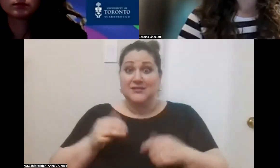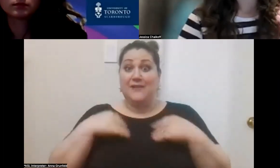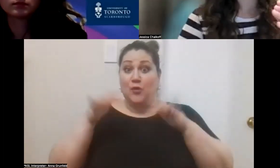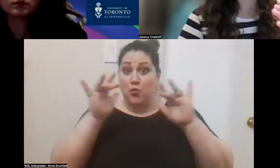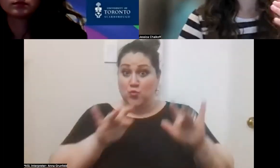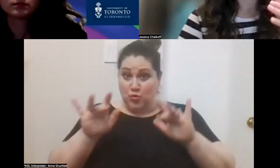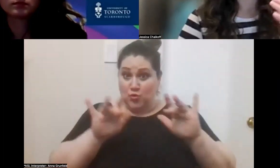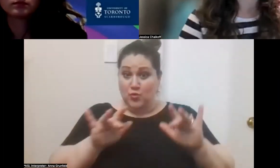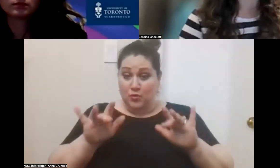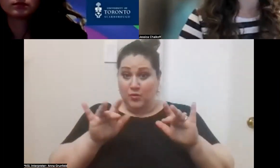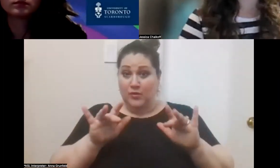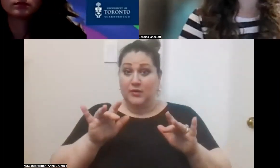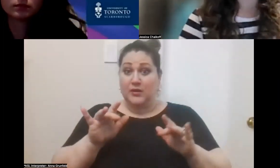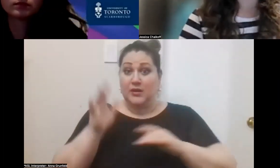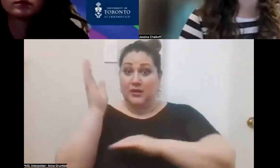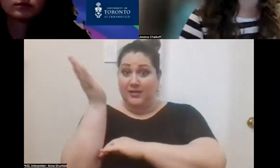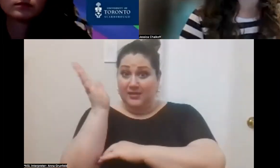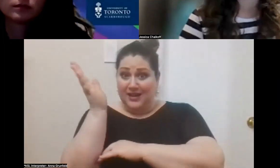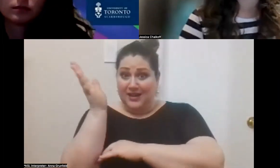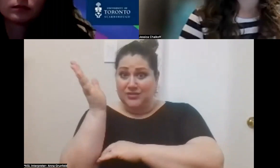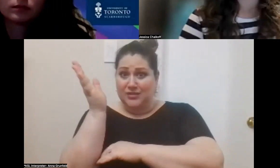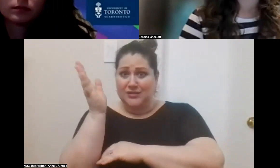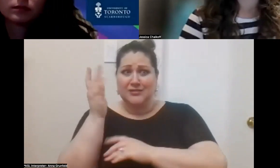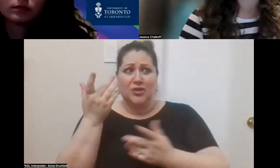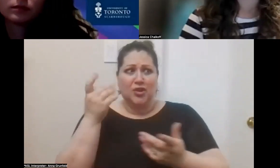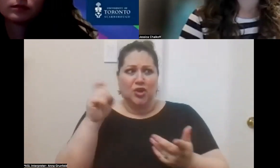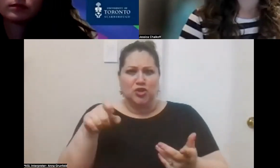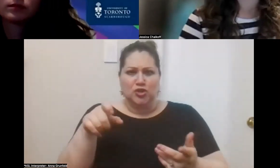If I even had to think about whether or not they have a deaf student in the class.